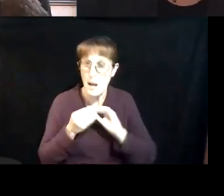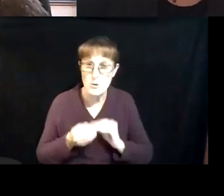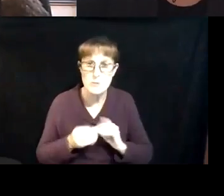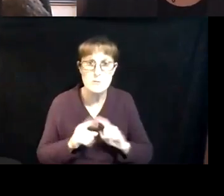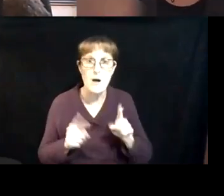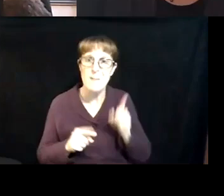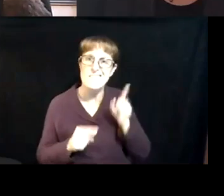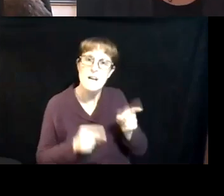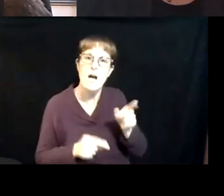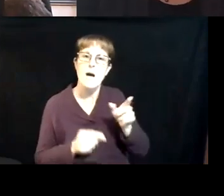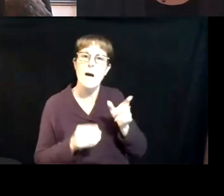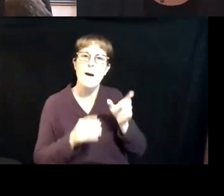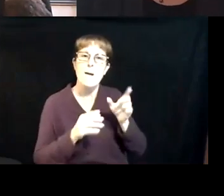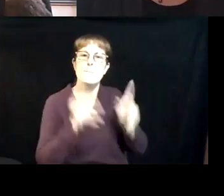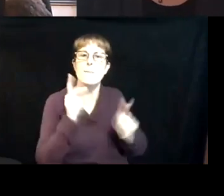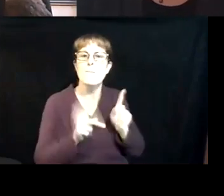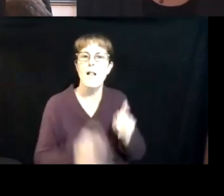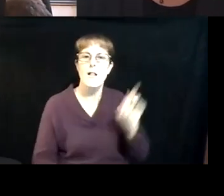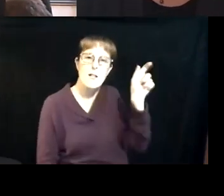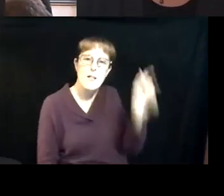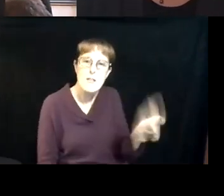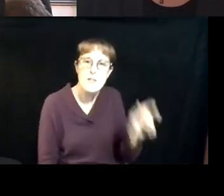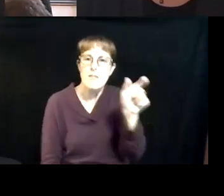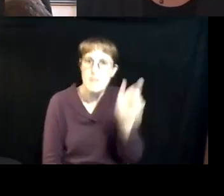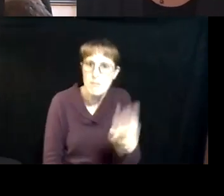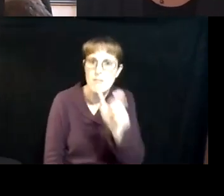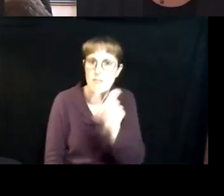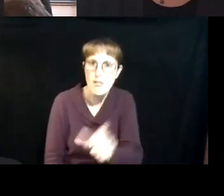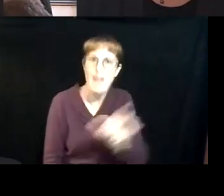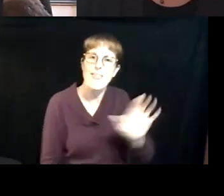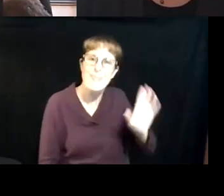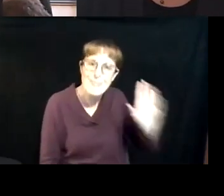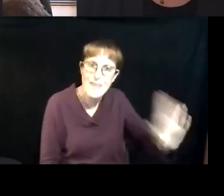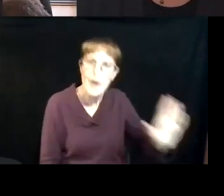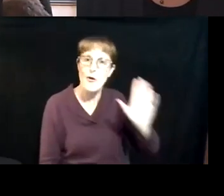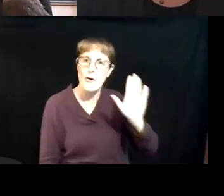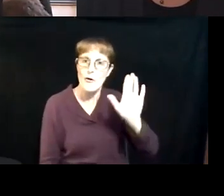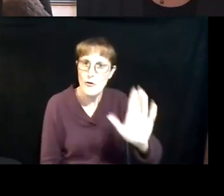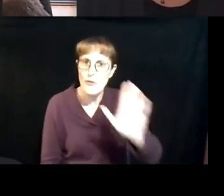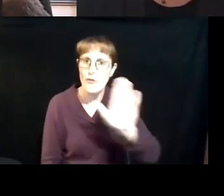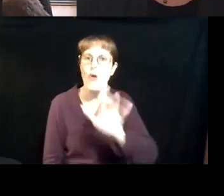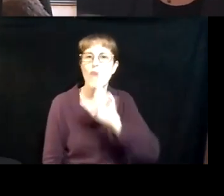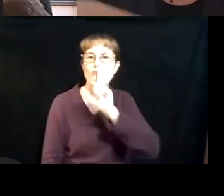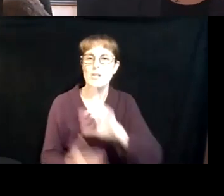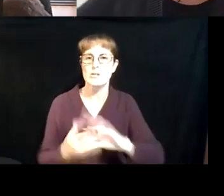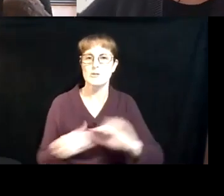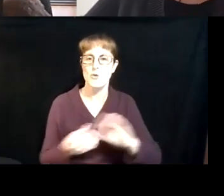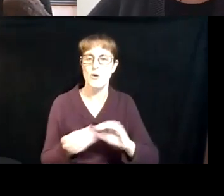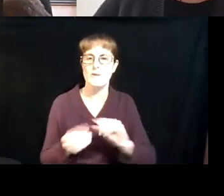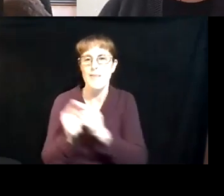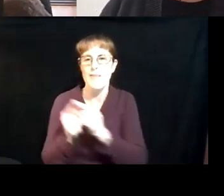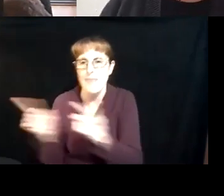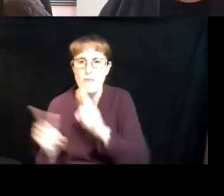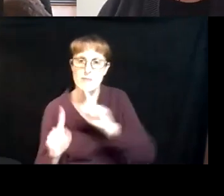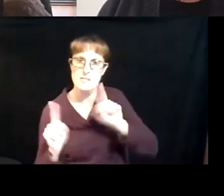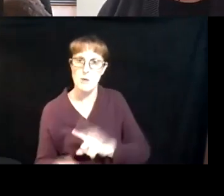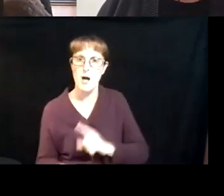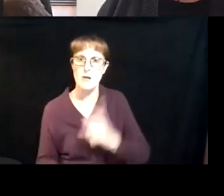real stories that we can connect to - they're more likely to respond when they can see our faces, hear our voices.